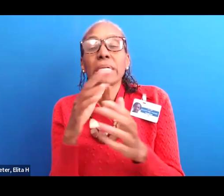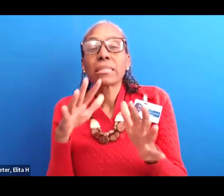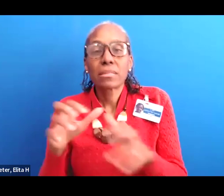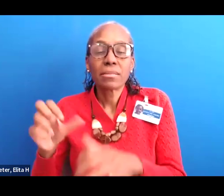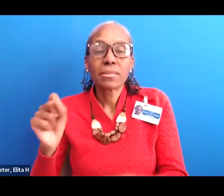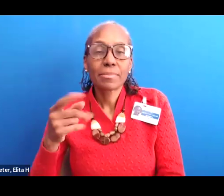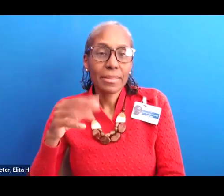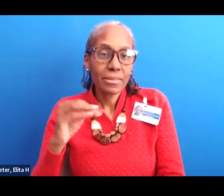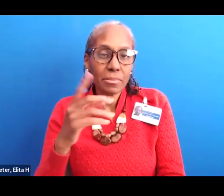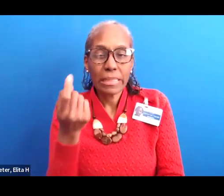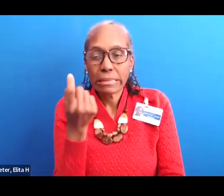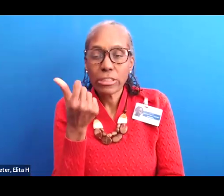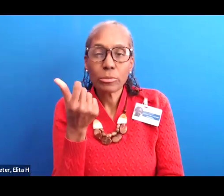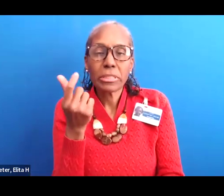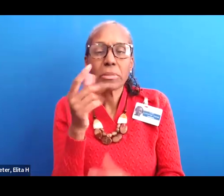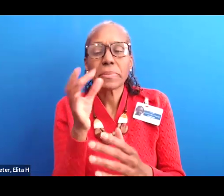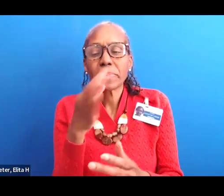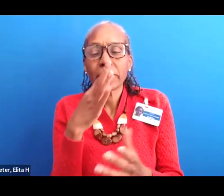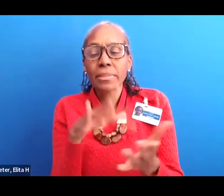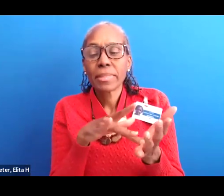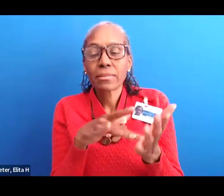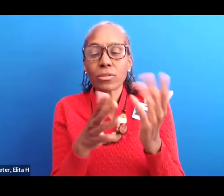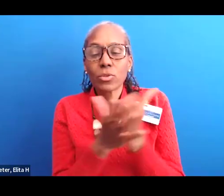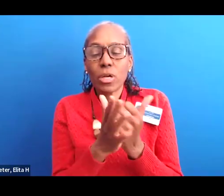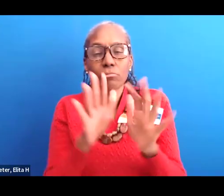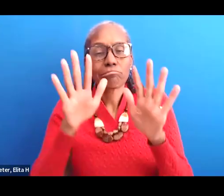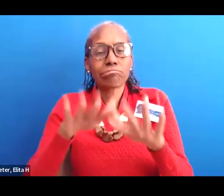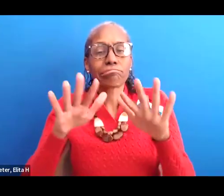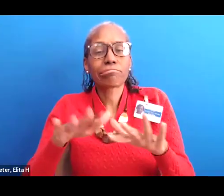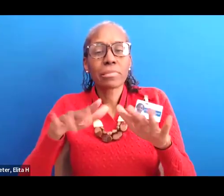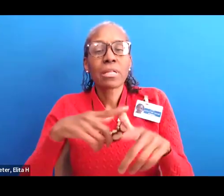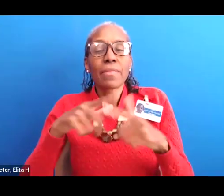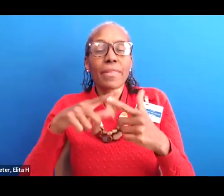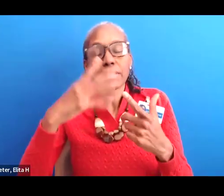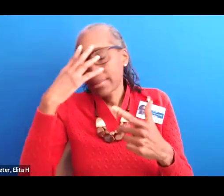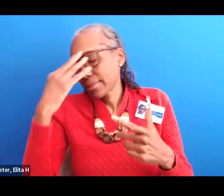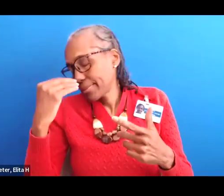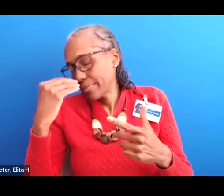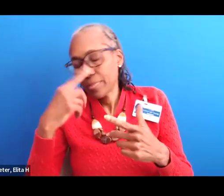You might need just a little touch of medication to help settle that so you can get some sleep because that's waking you up.